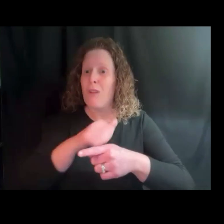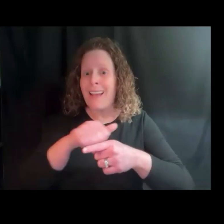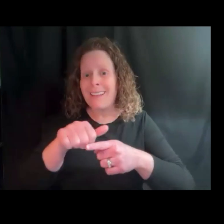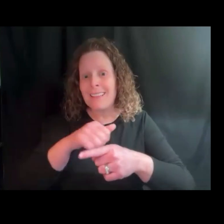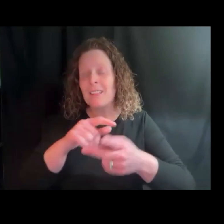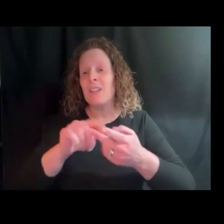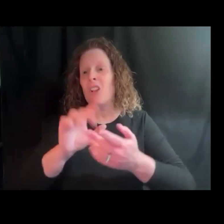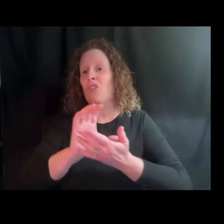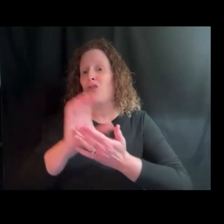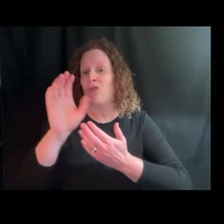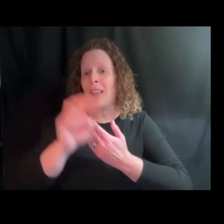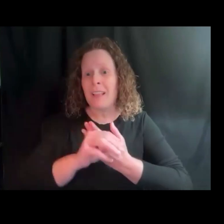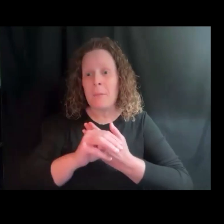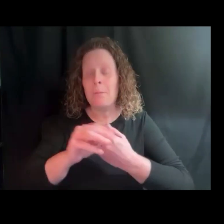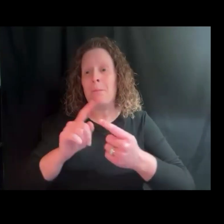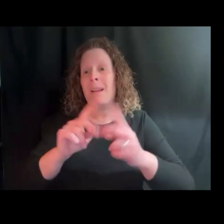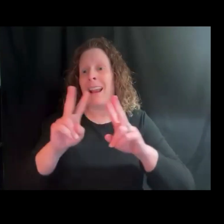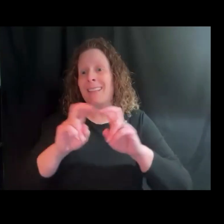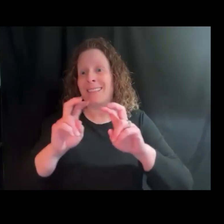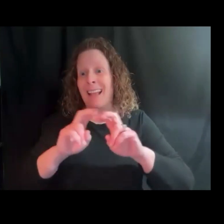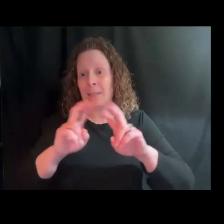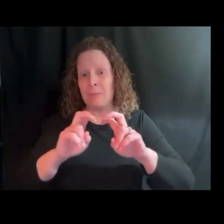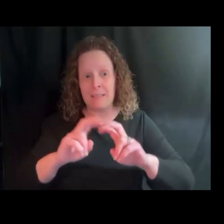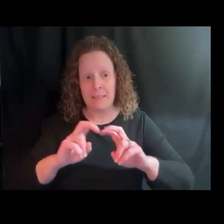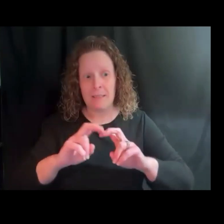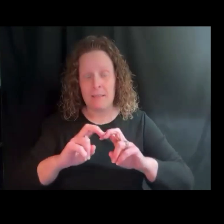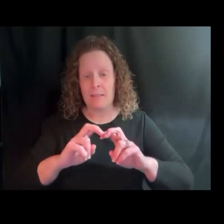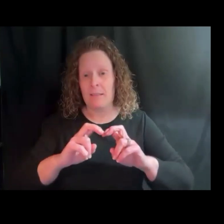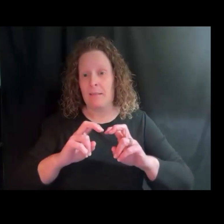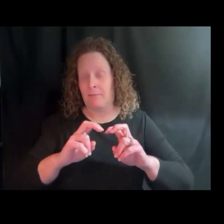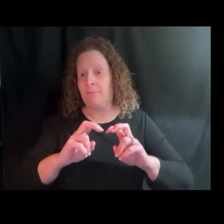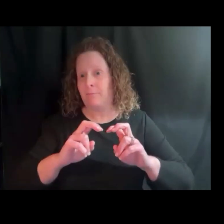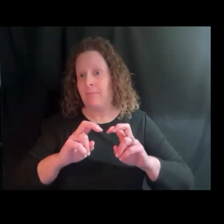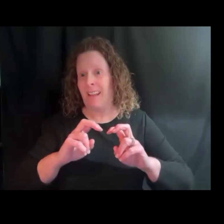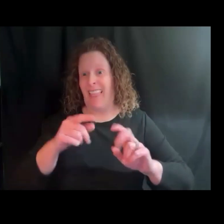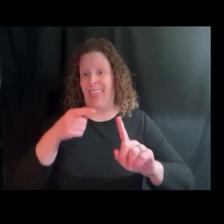good understanding of the educational practices. They should understand the curriculum and how